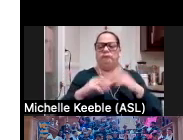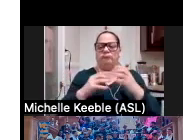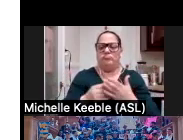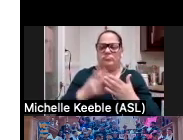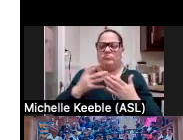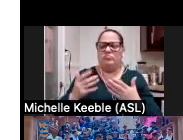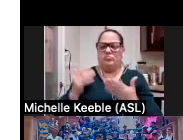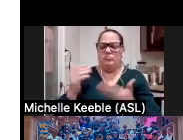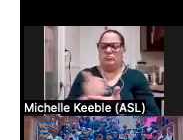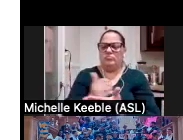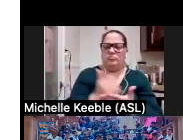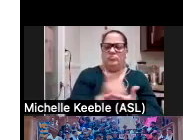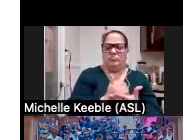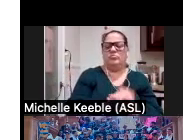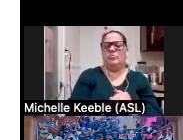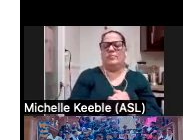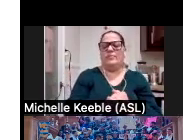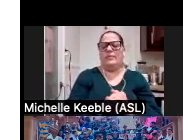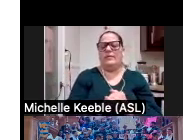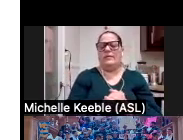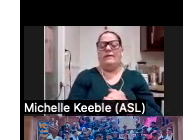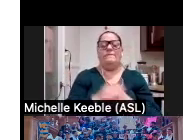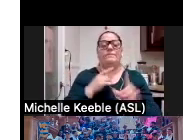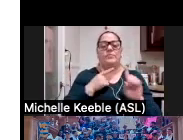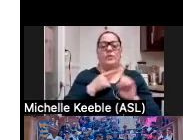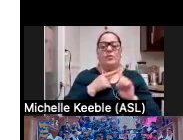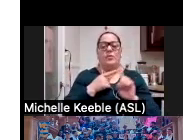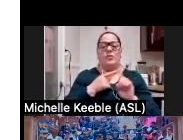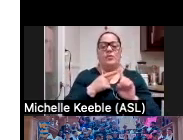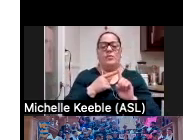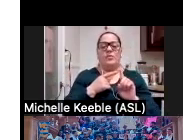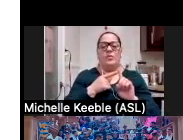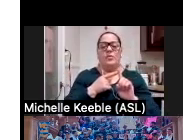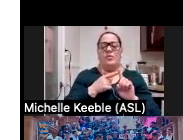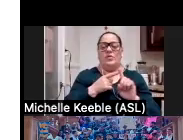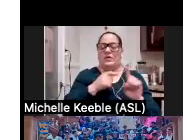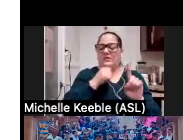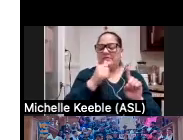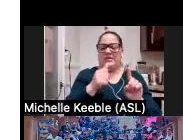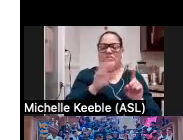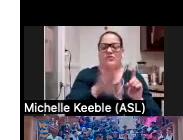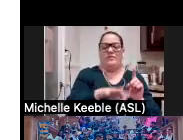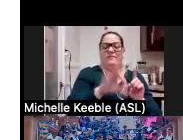of inquiry. Um, our goal in the curation of this exhibition was not to find or express one history,